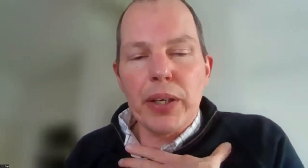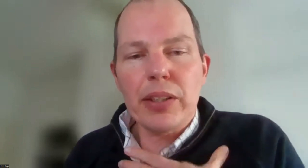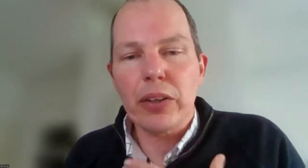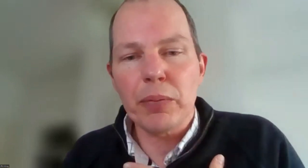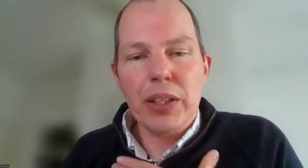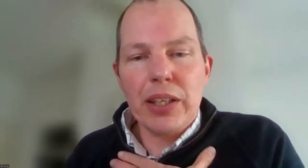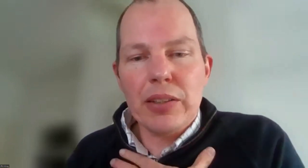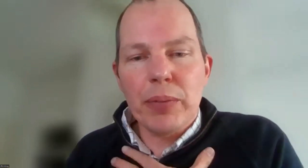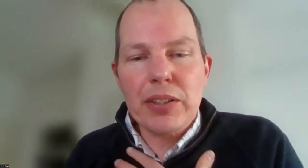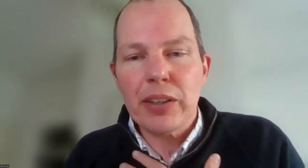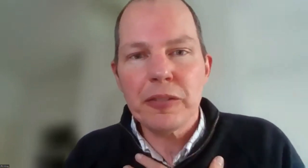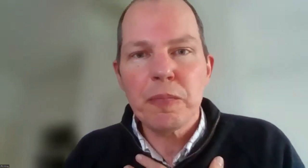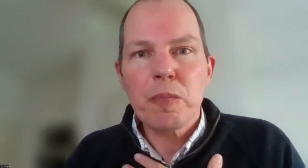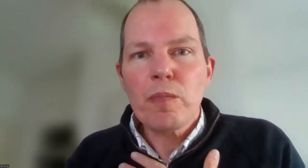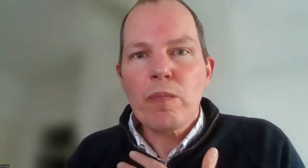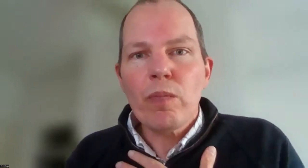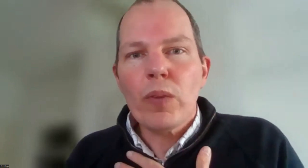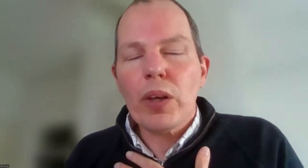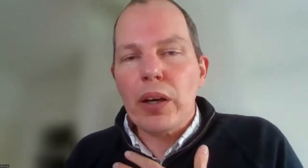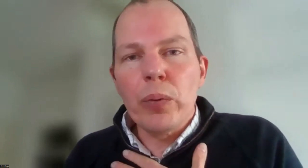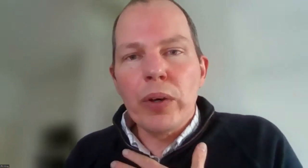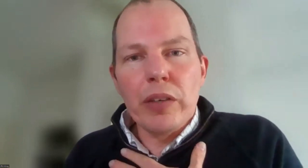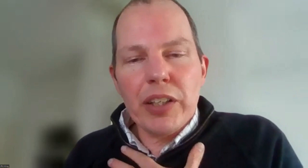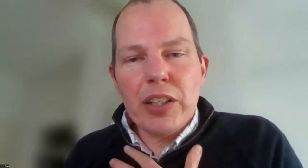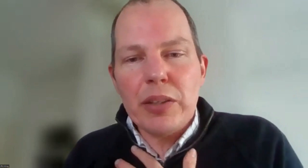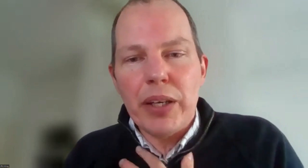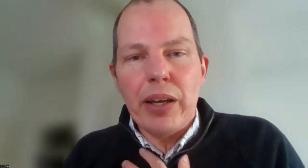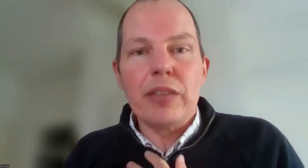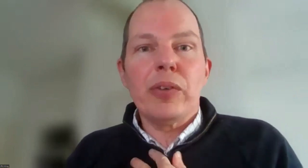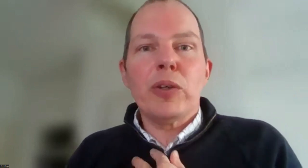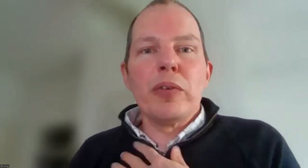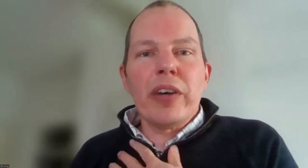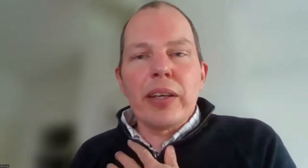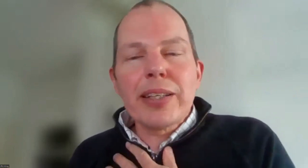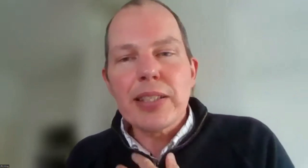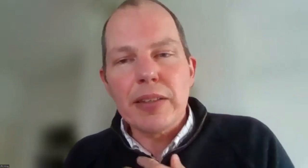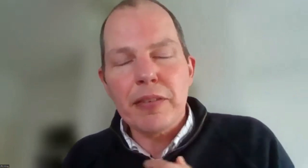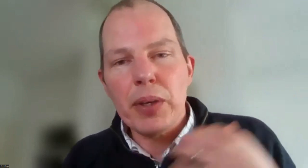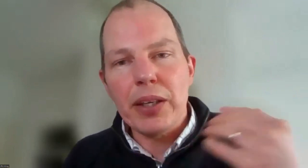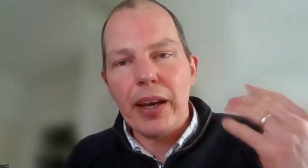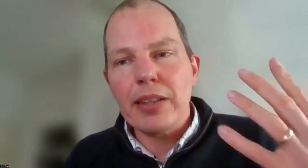BSL Communicator myself - it wouldn't have occurred to me, and it could be very easy for